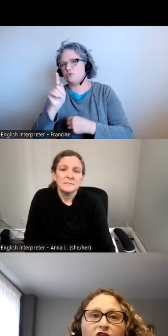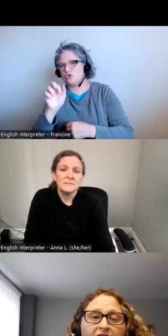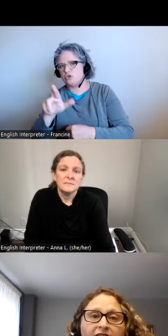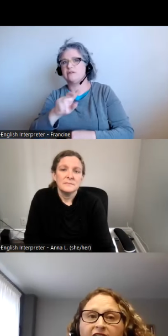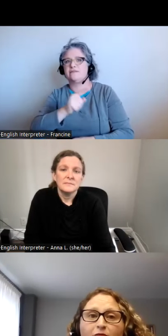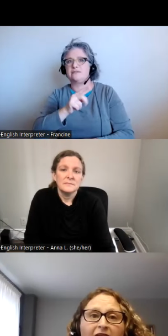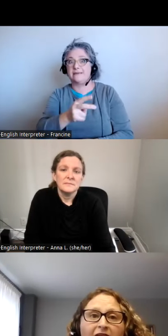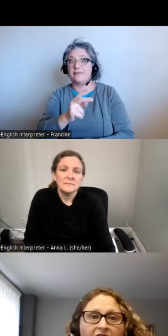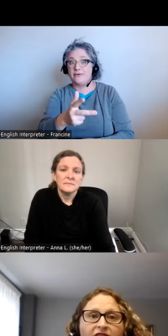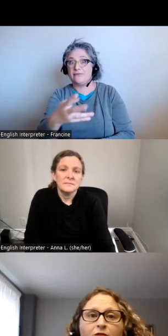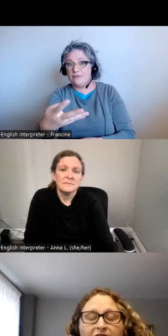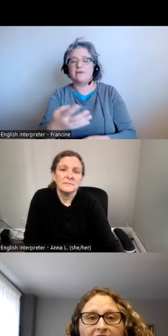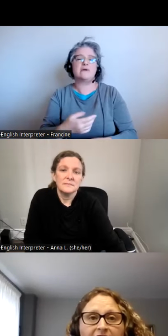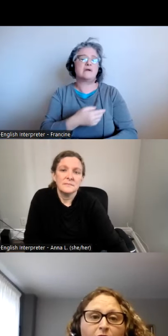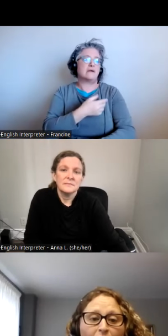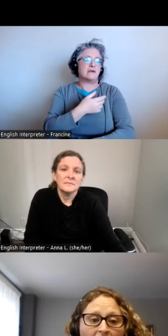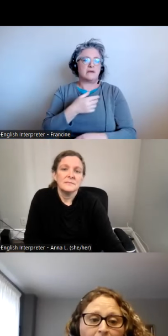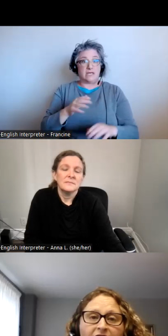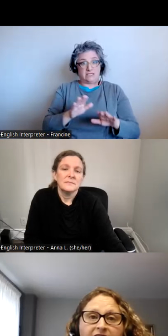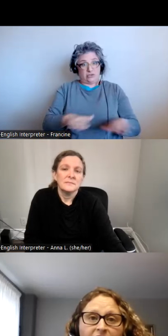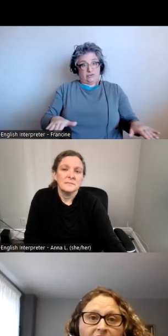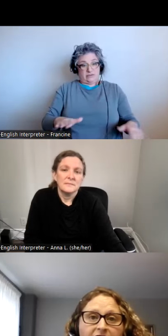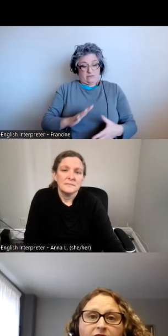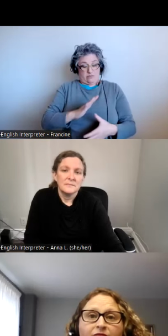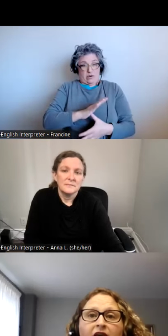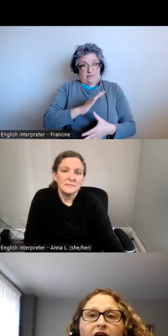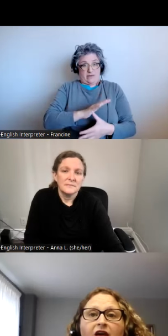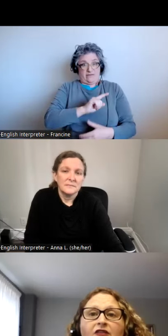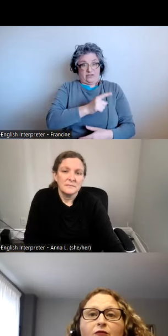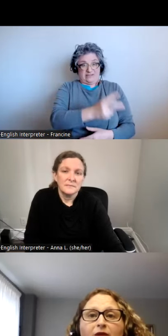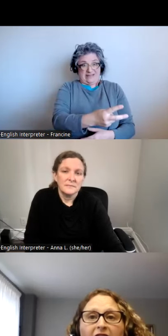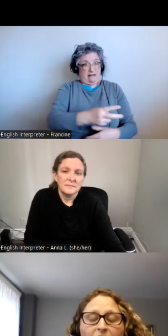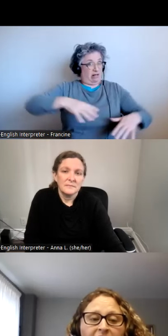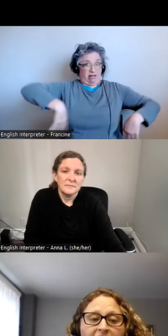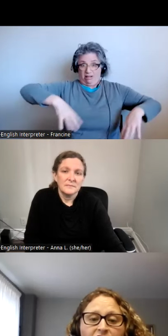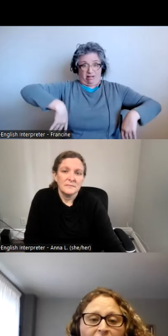anyone that has had Covid-19 be fully vaccinated and stay up-to-date with